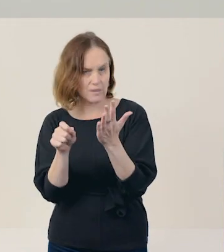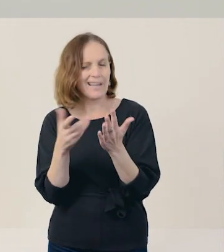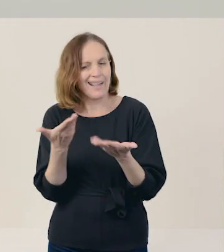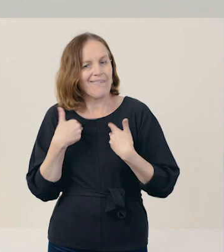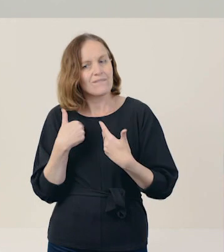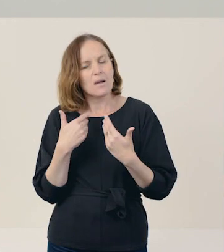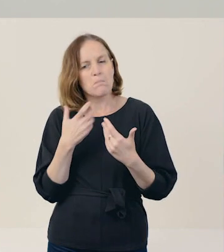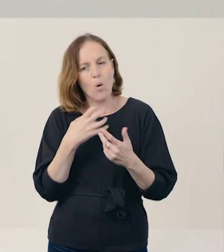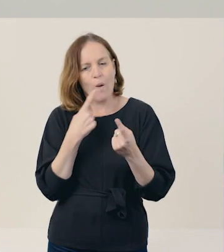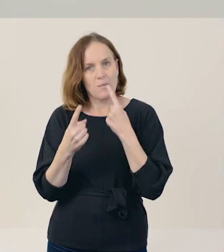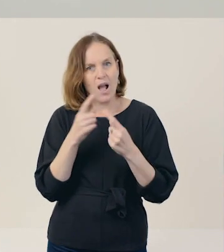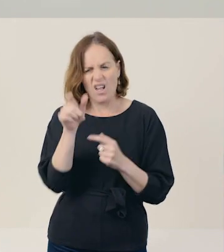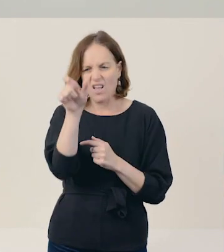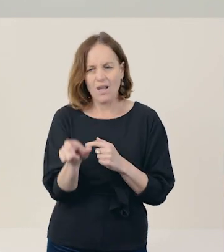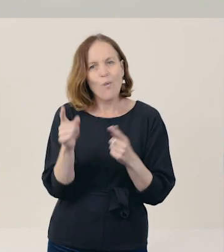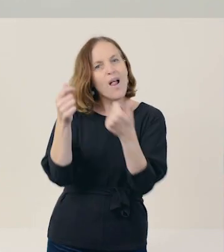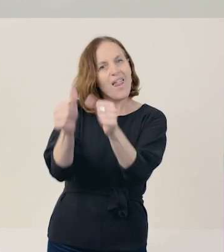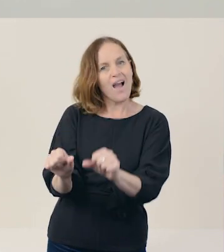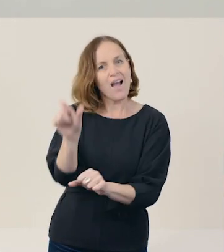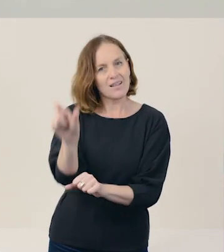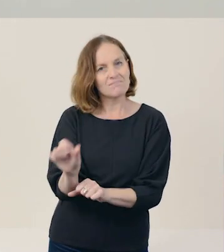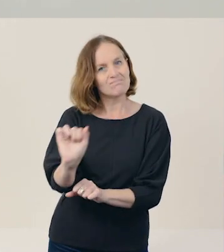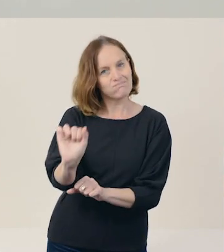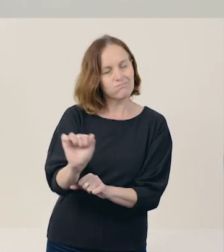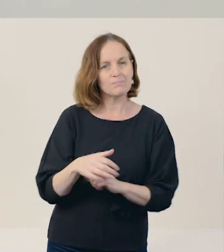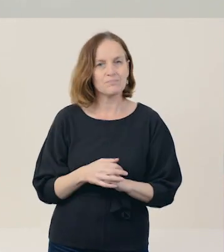of what our character, the man from Ironbark, is like.